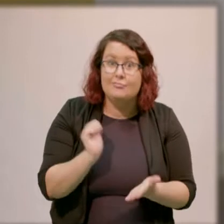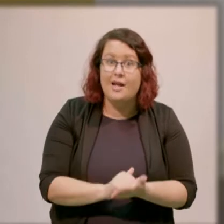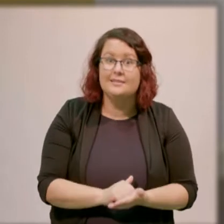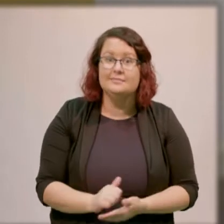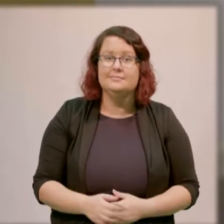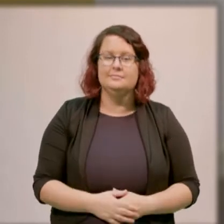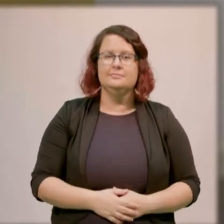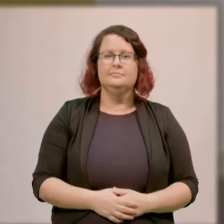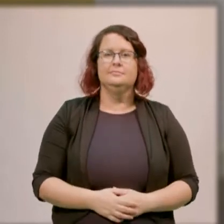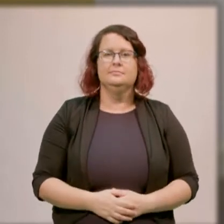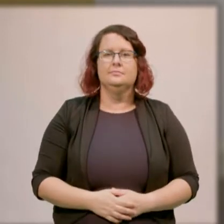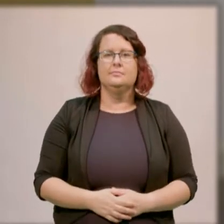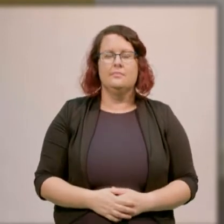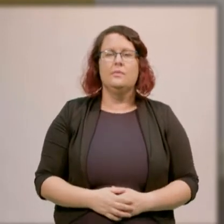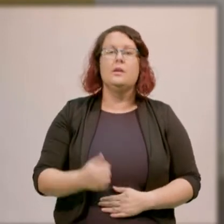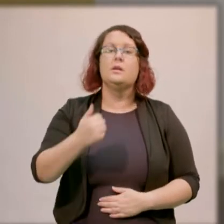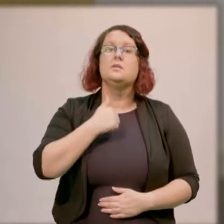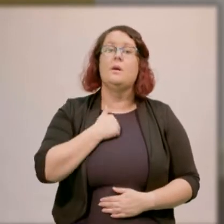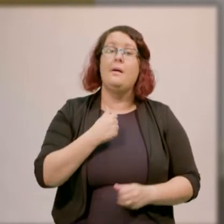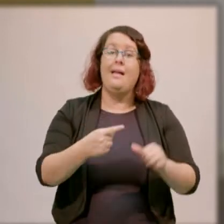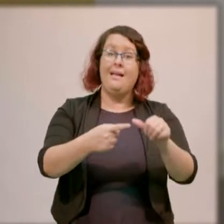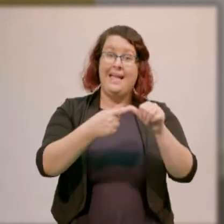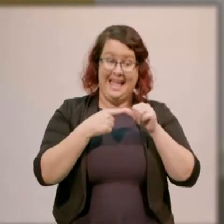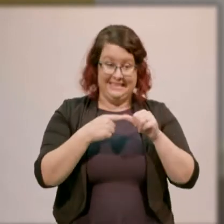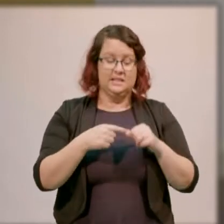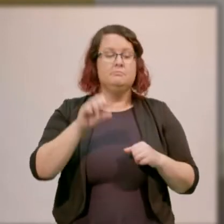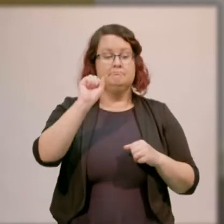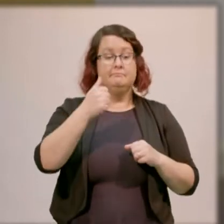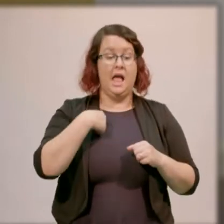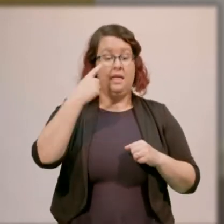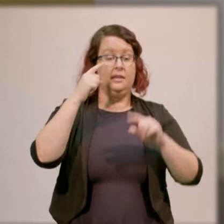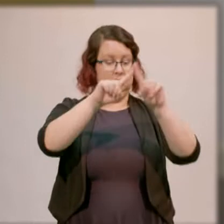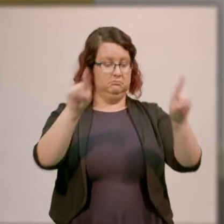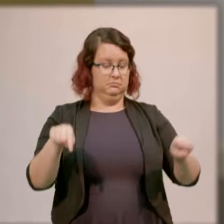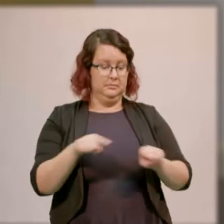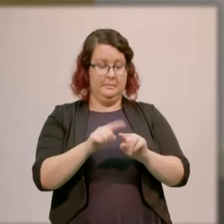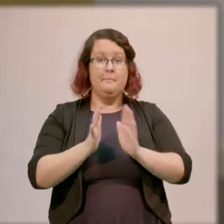Okay. So I want to take my answer that, yes, I think the packaging is persuasive,